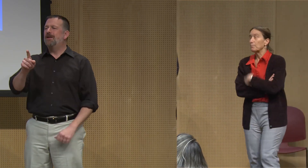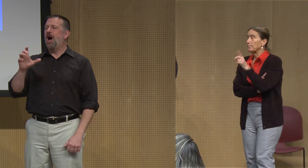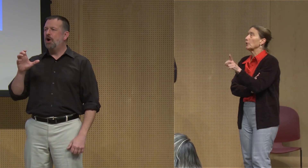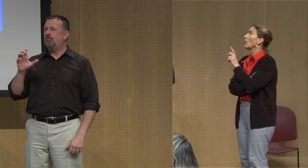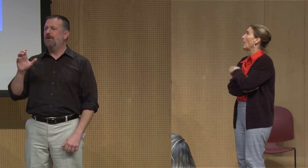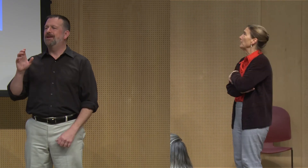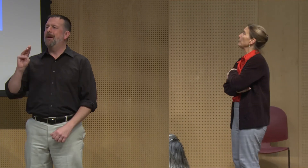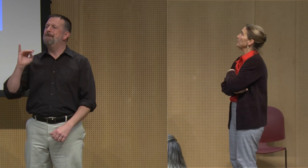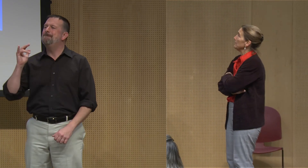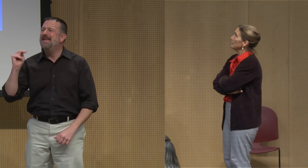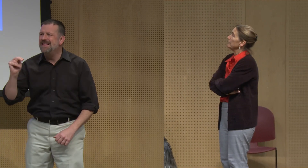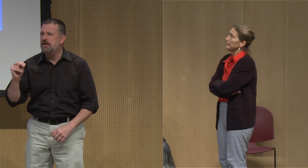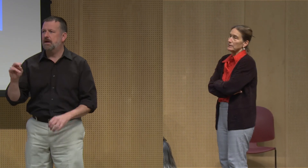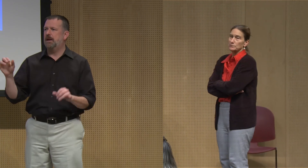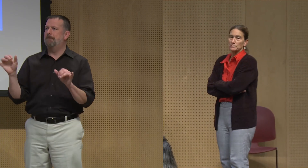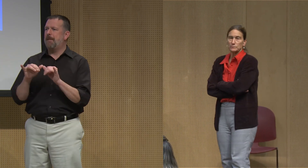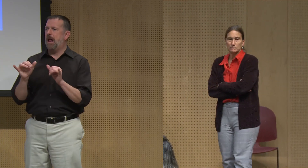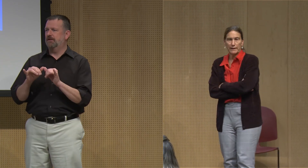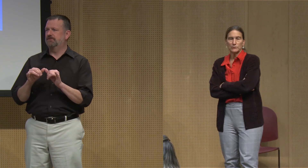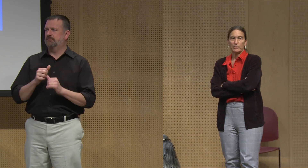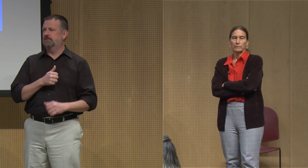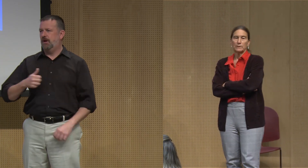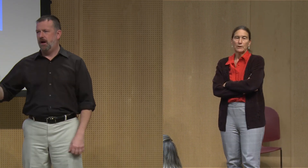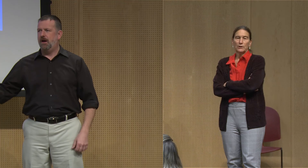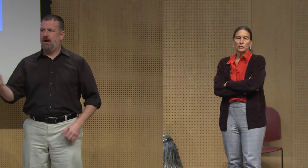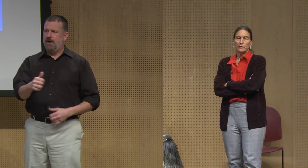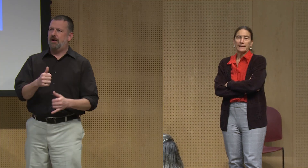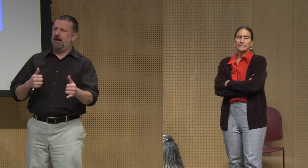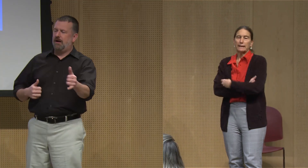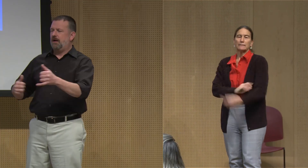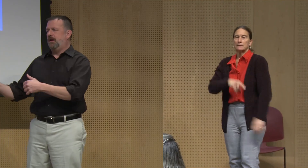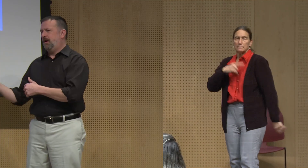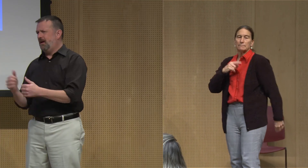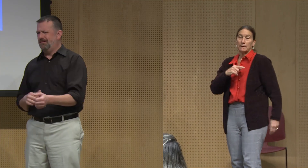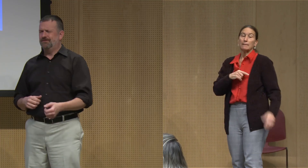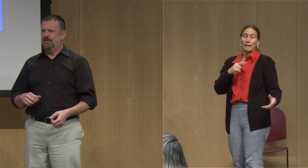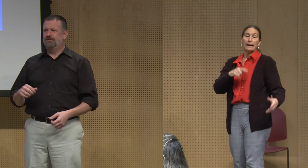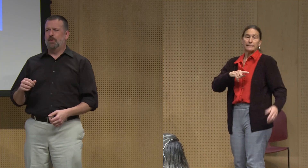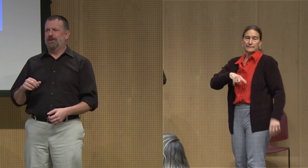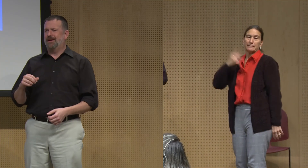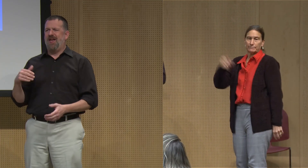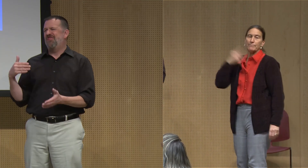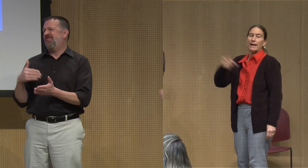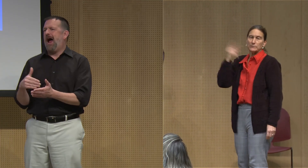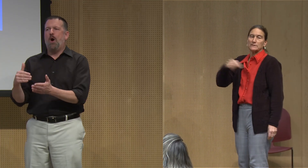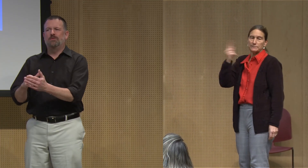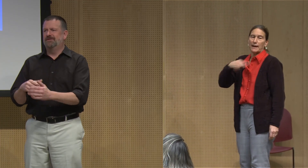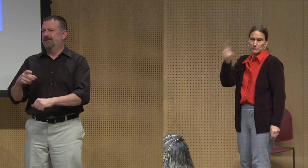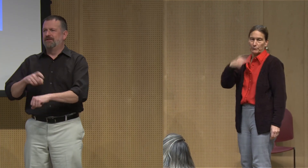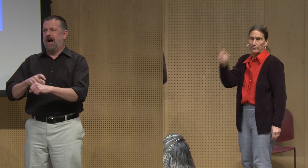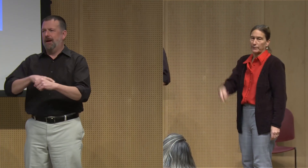PER HUNDRED MILLION VEHICLE MILES TRAVELED. SO THAT'S, LIKE, A LOT. THAT'S, LIKE, THOUSANDS OF TIMES AROUND THE--